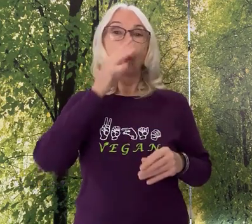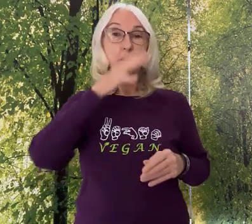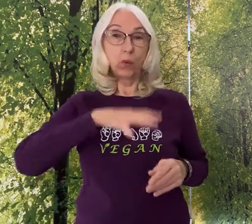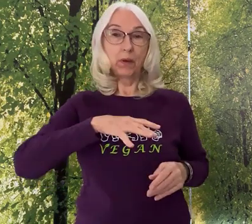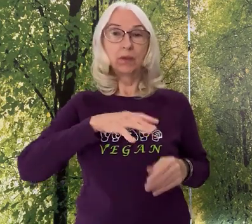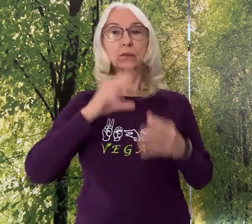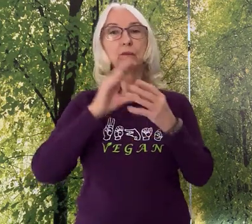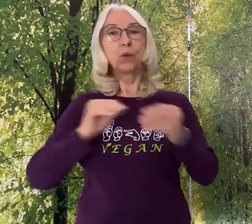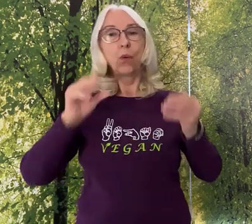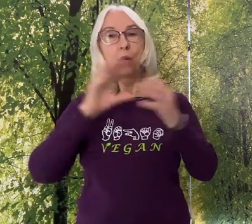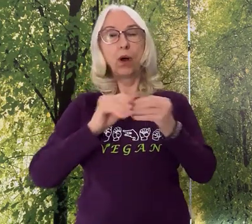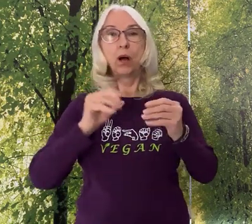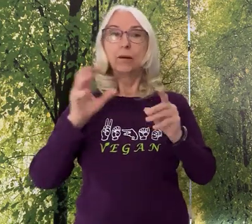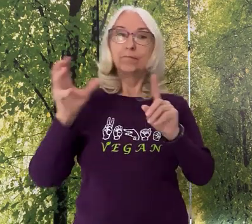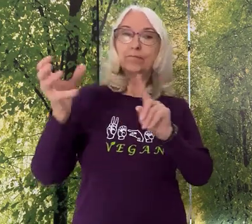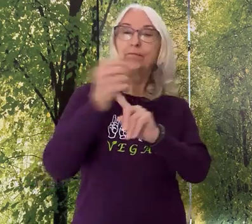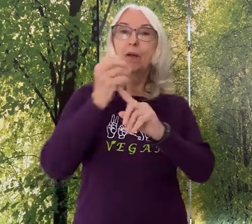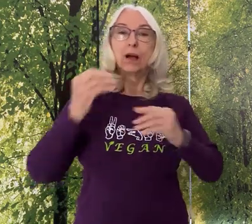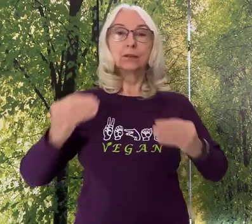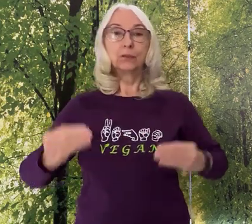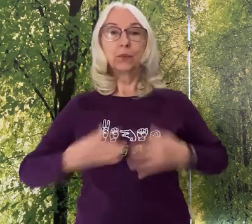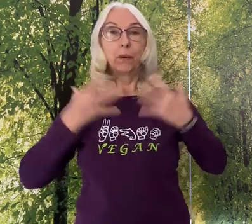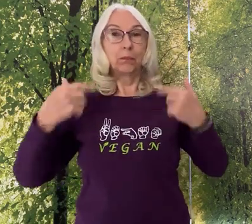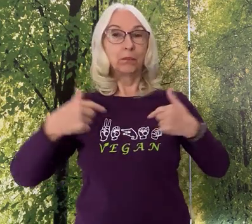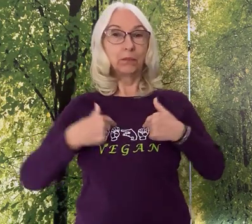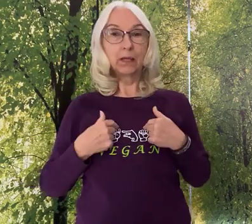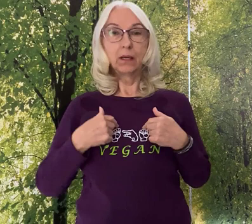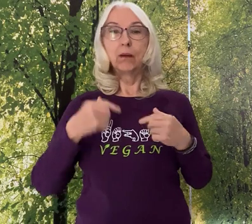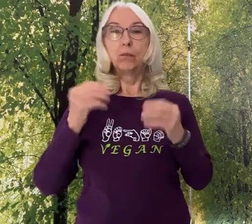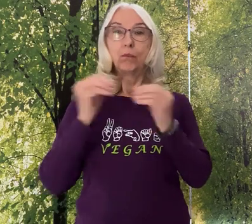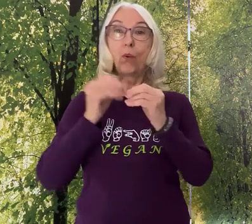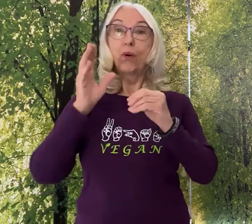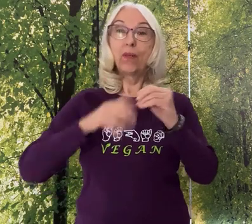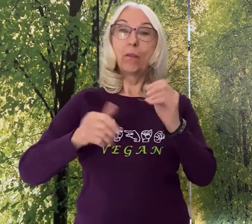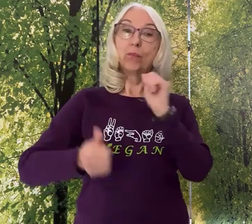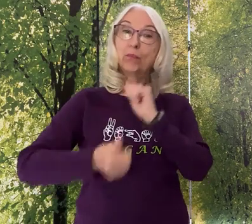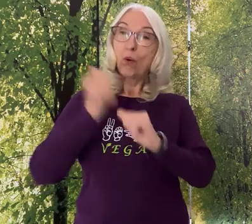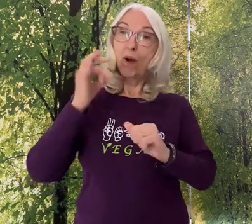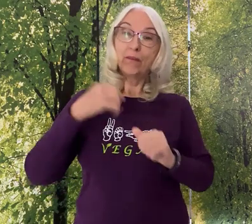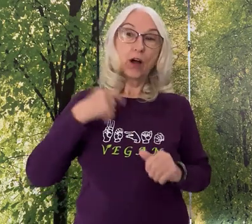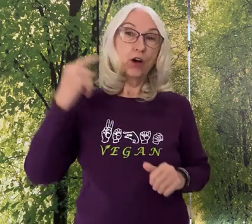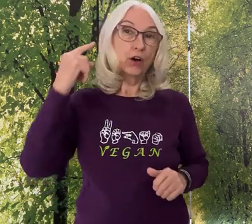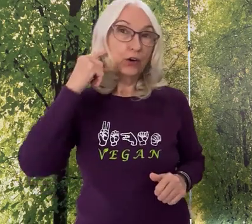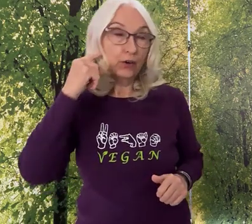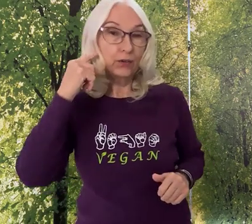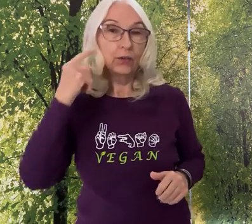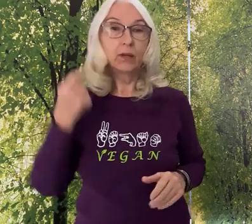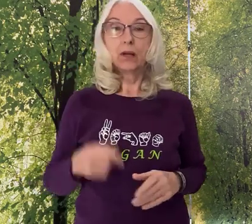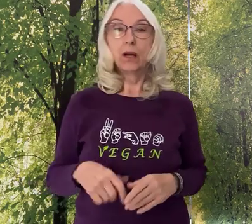This woman’s story captivates and inspires me more than most I’ve heard.